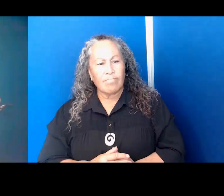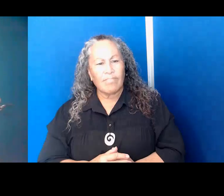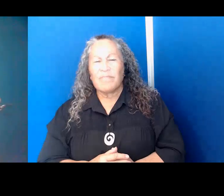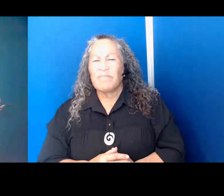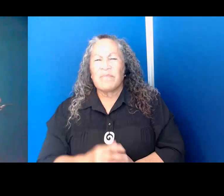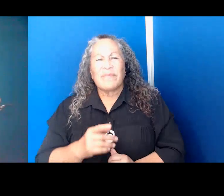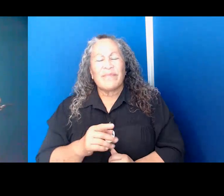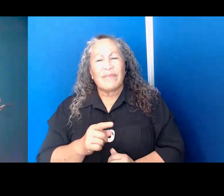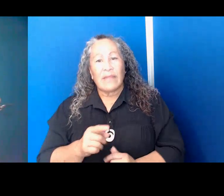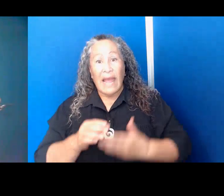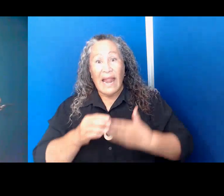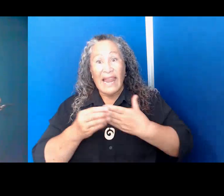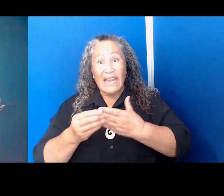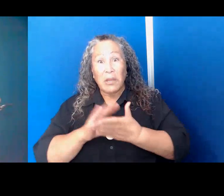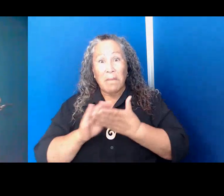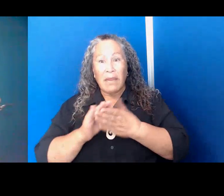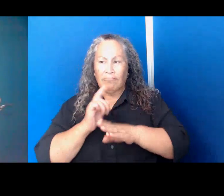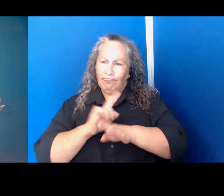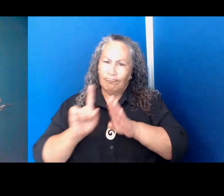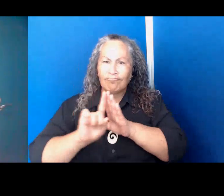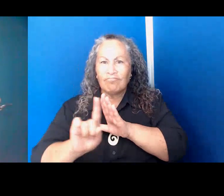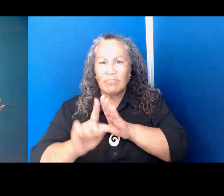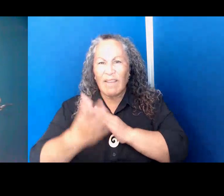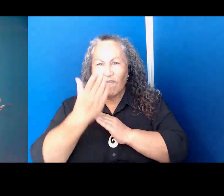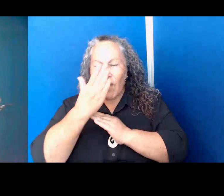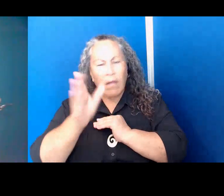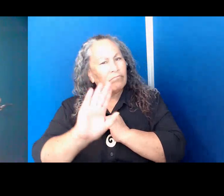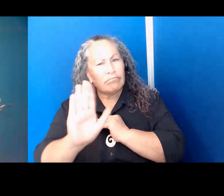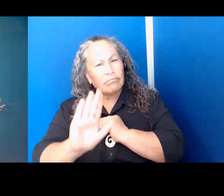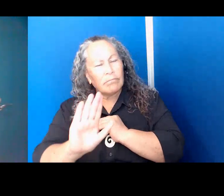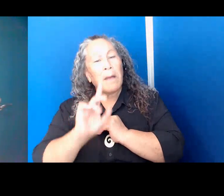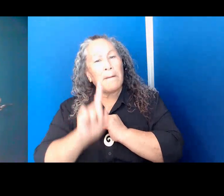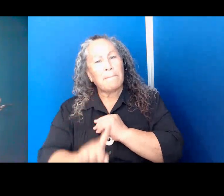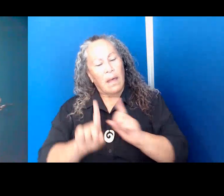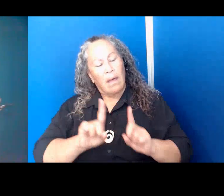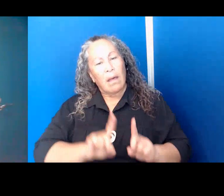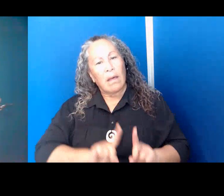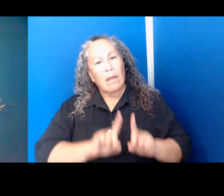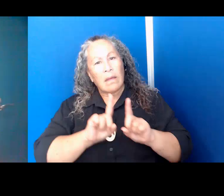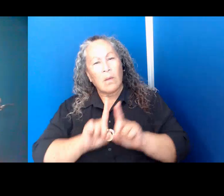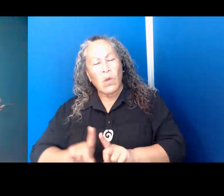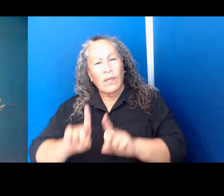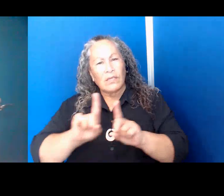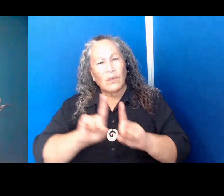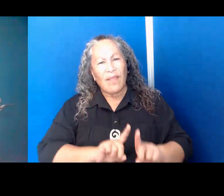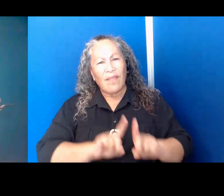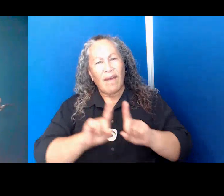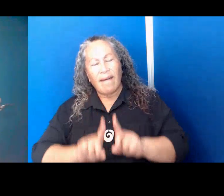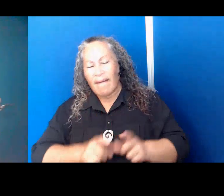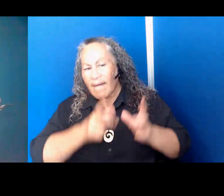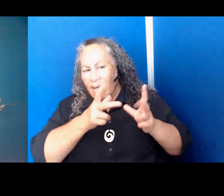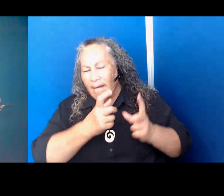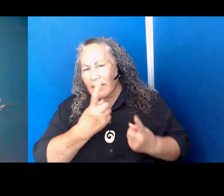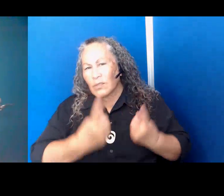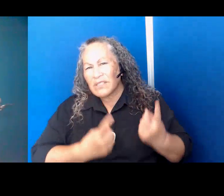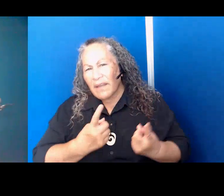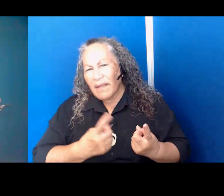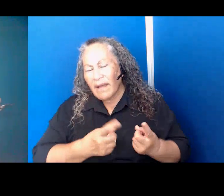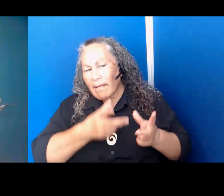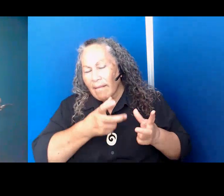being in front, but it's about walking together and being able to listen to them and also helping